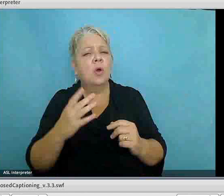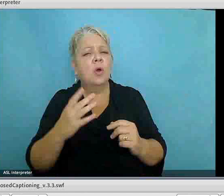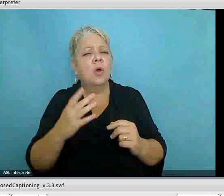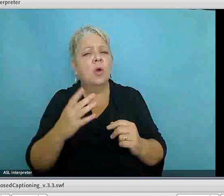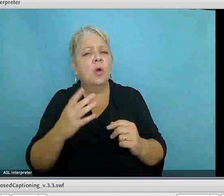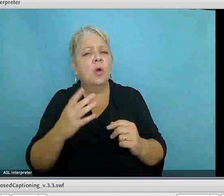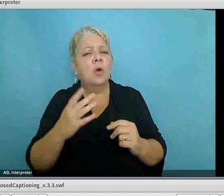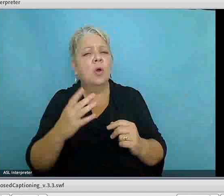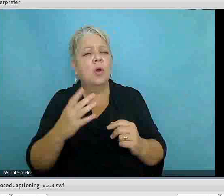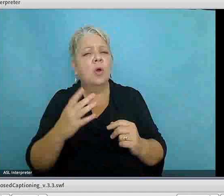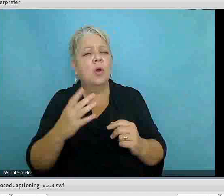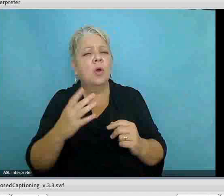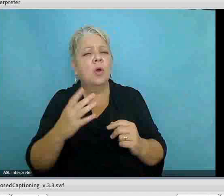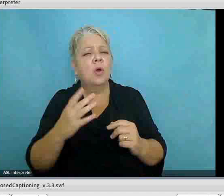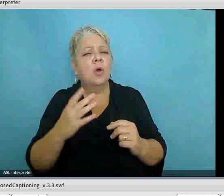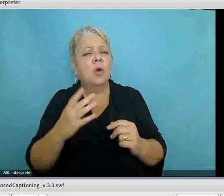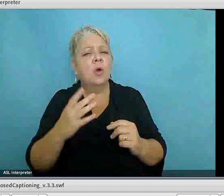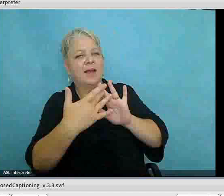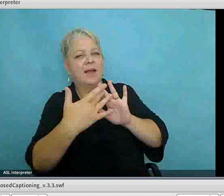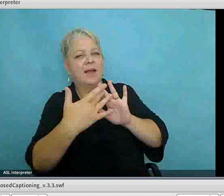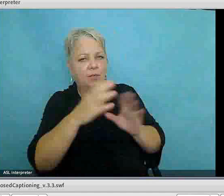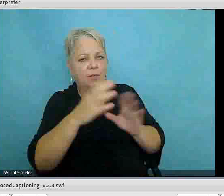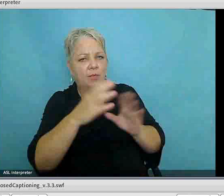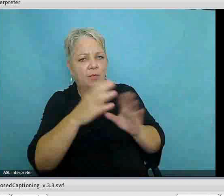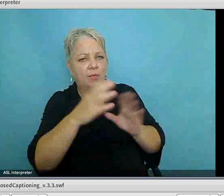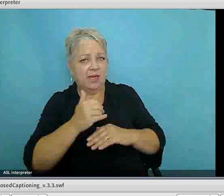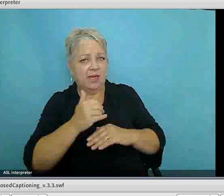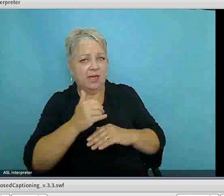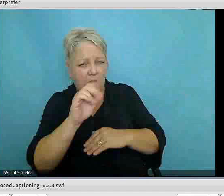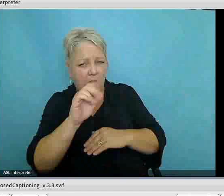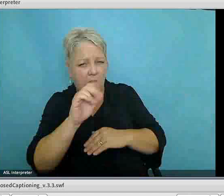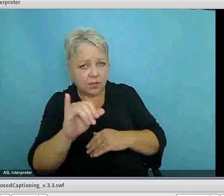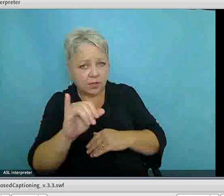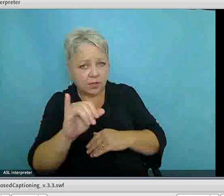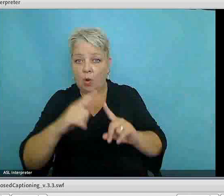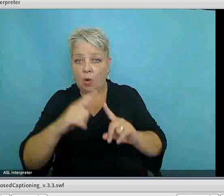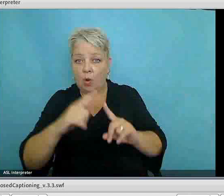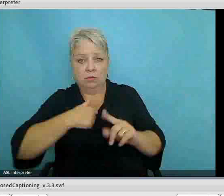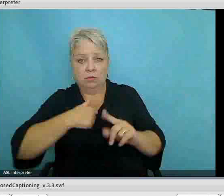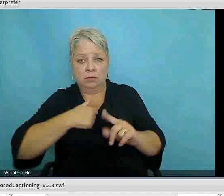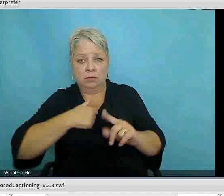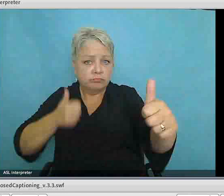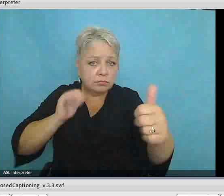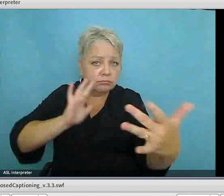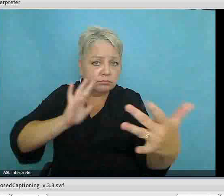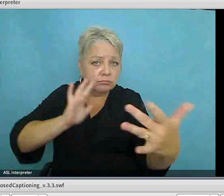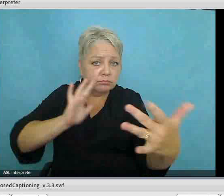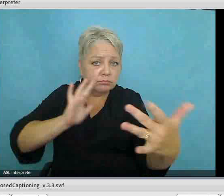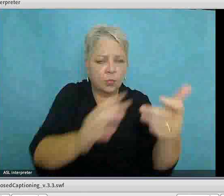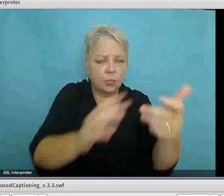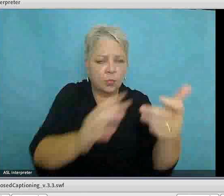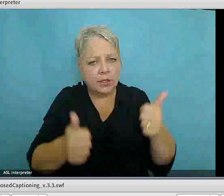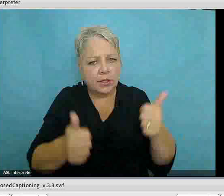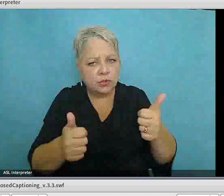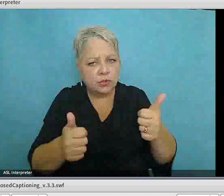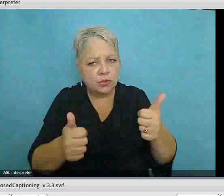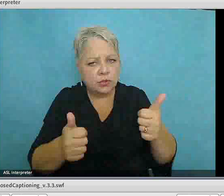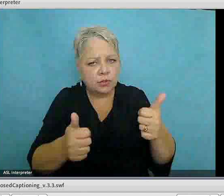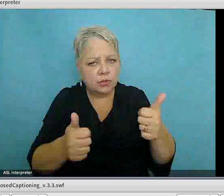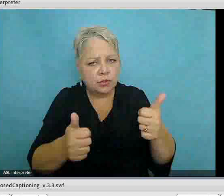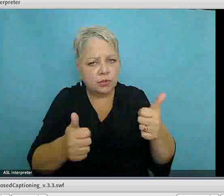Well, I hope that, you know, they have providers and other providers